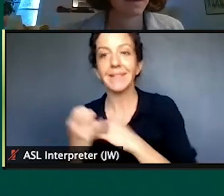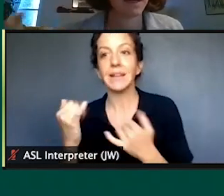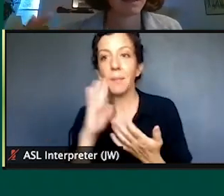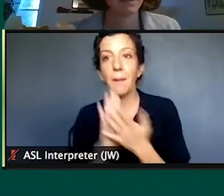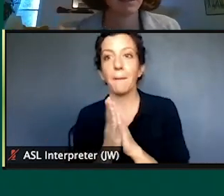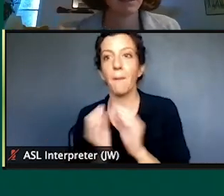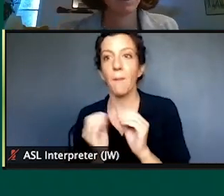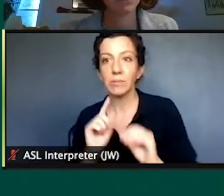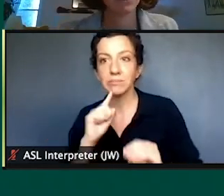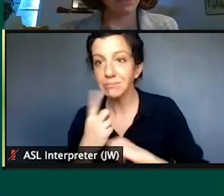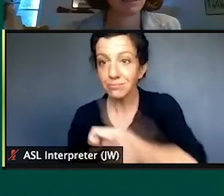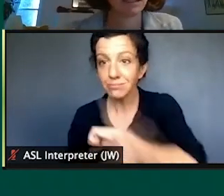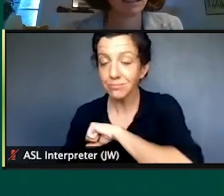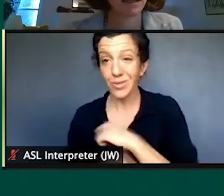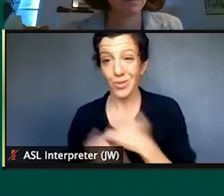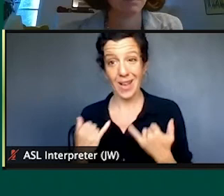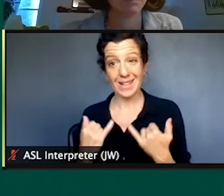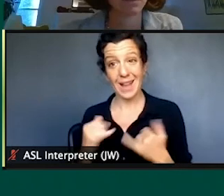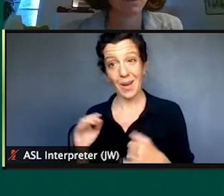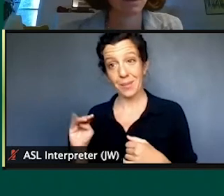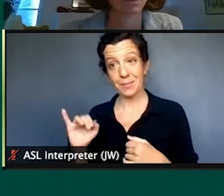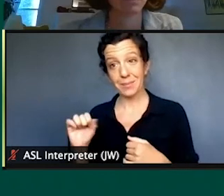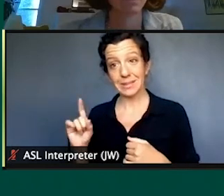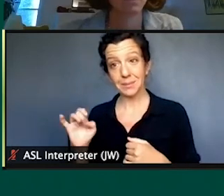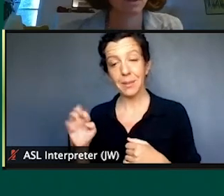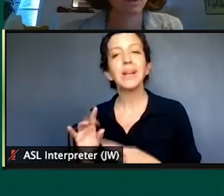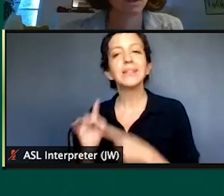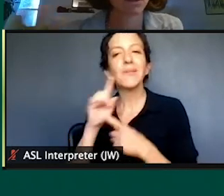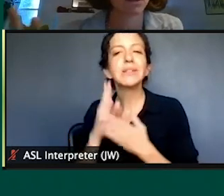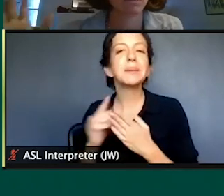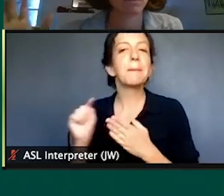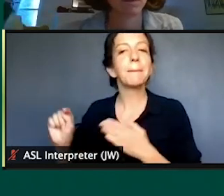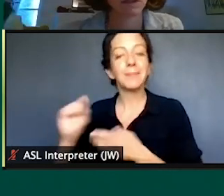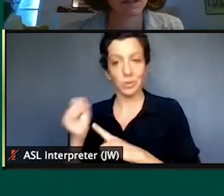that would generally sort of work towards reducing the number